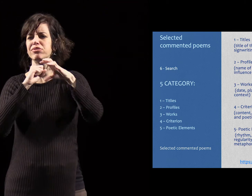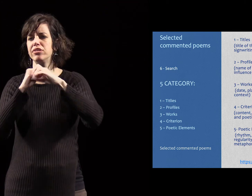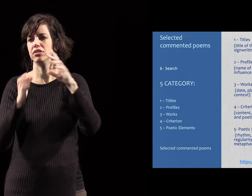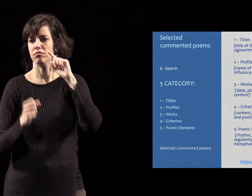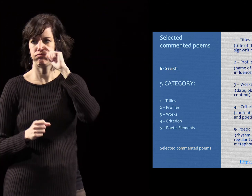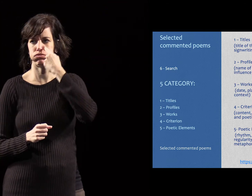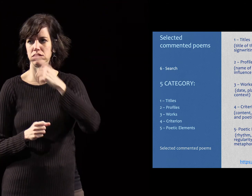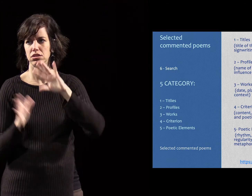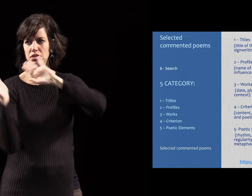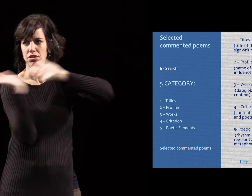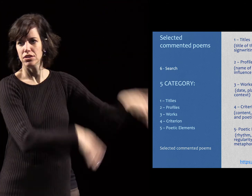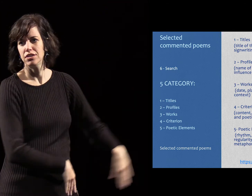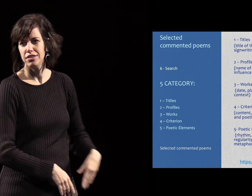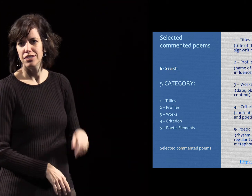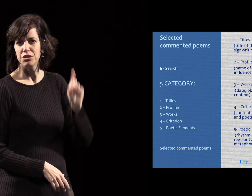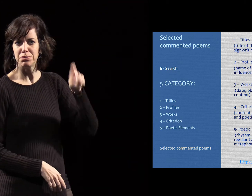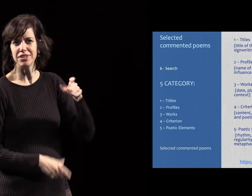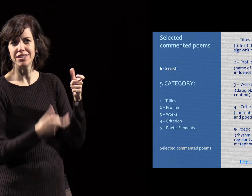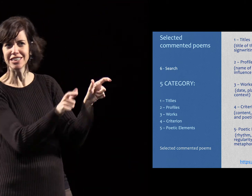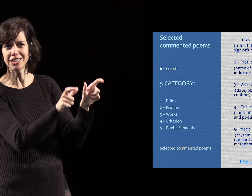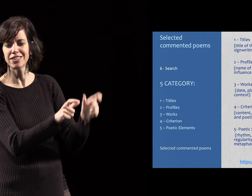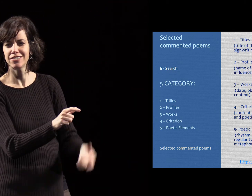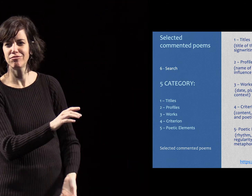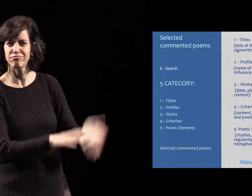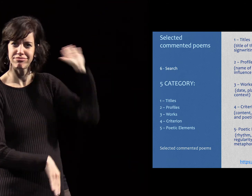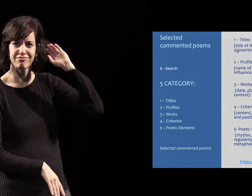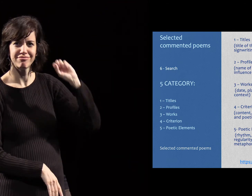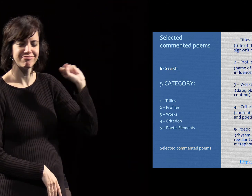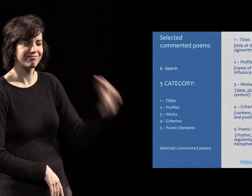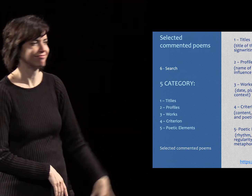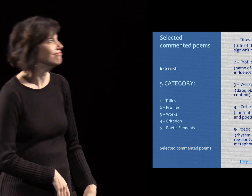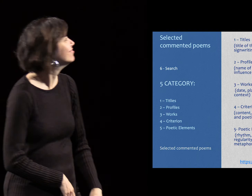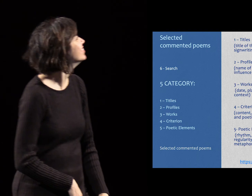Just a boring advertisement. Get that out of here.